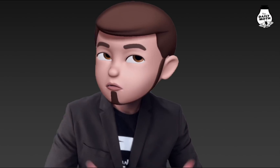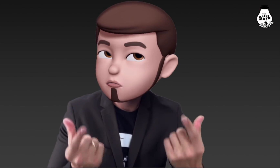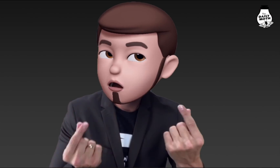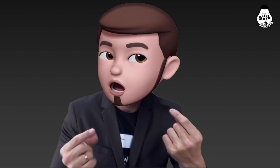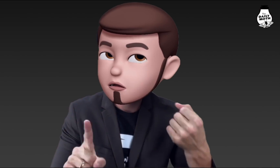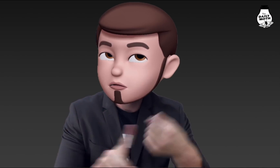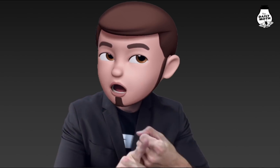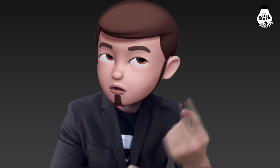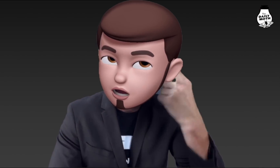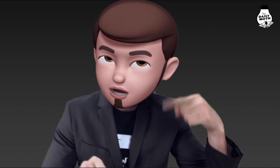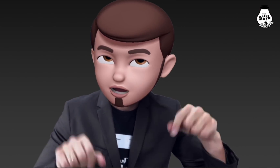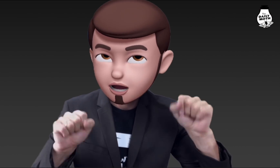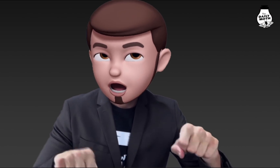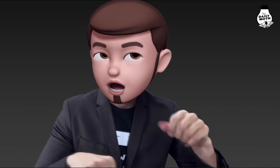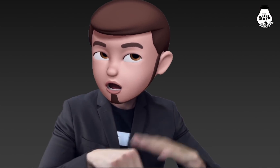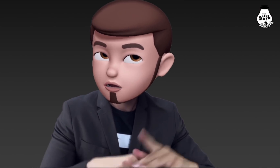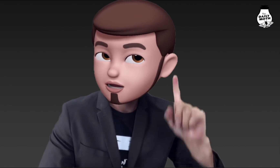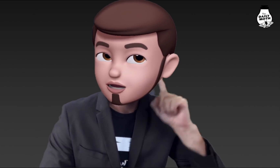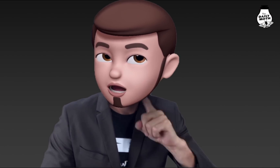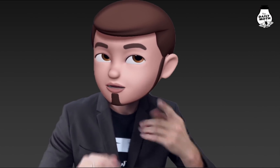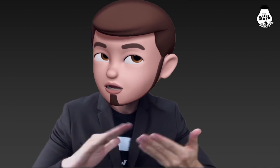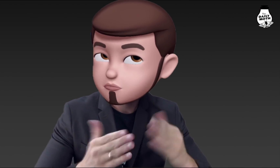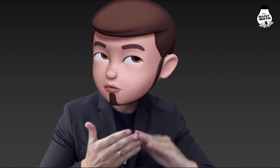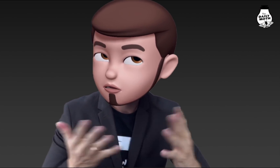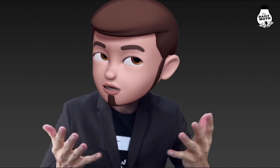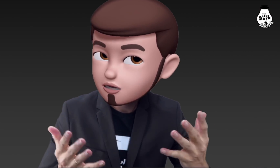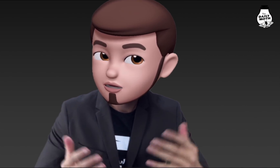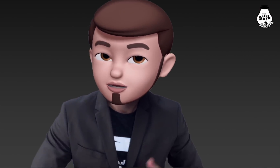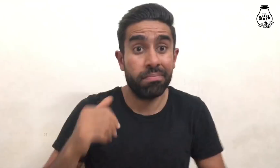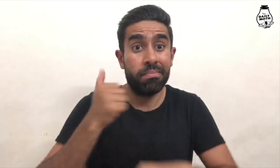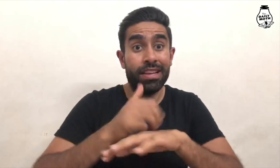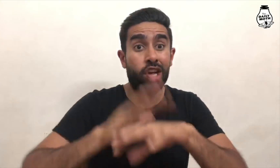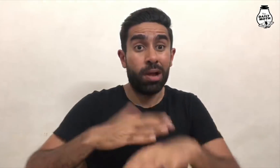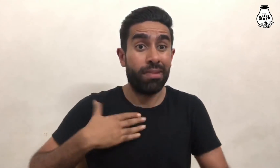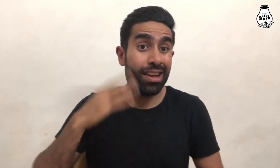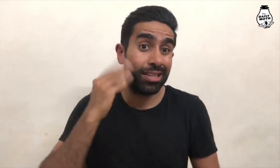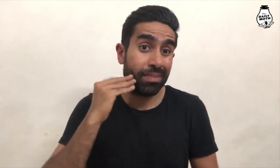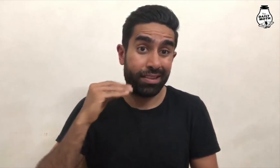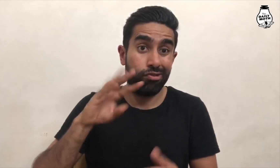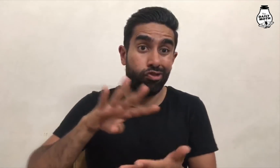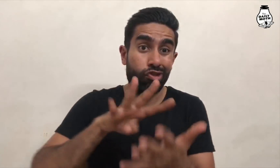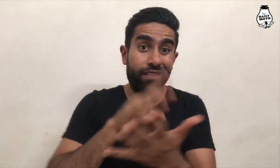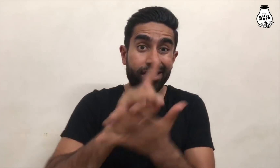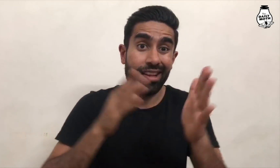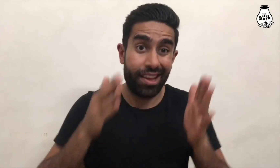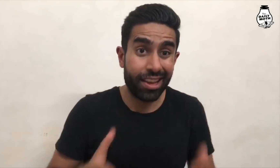What kind of impact do you think this can have on the Deaf community? Based on my experience as a graphic designer,